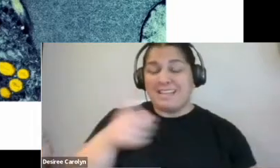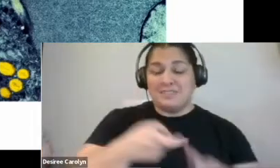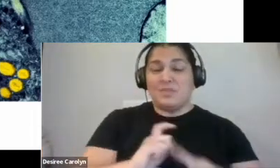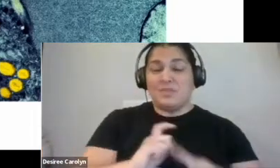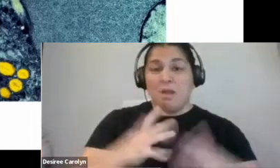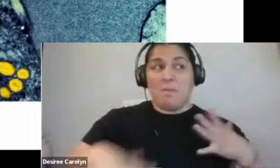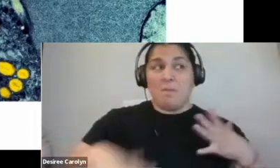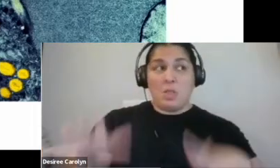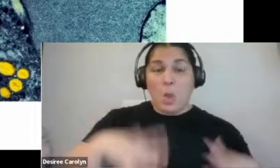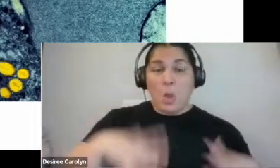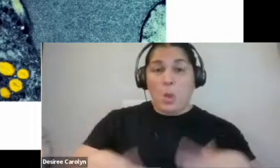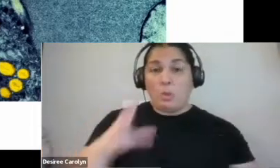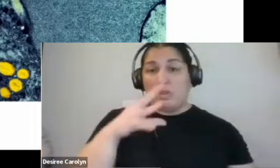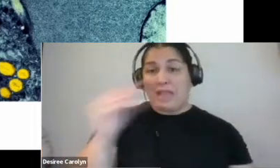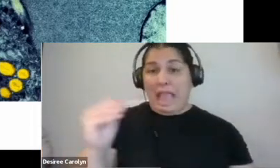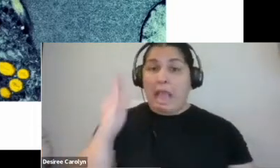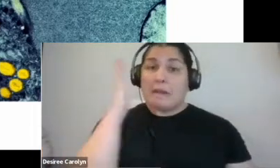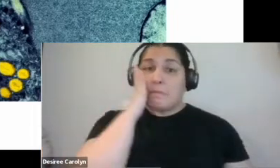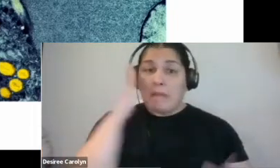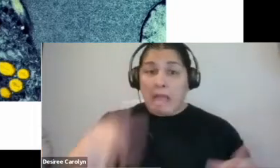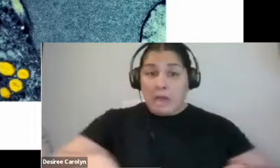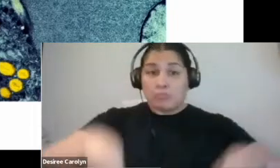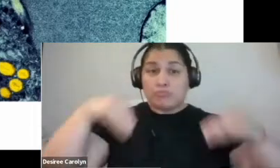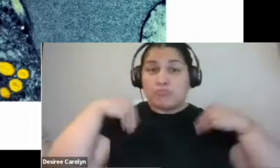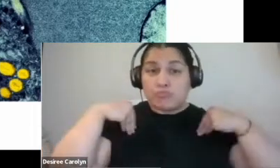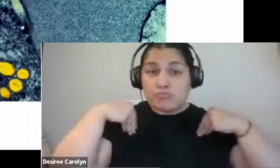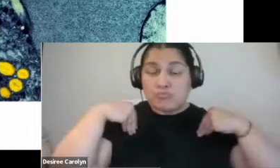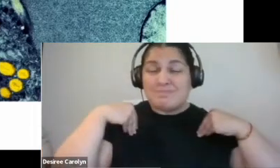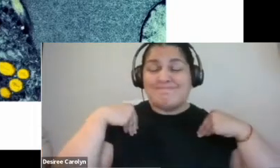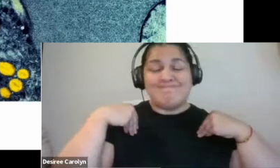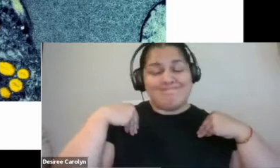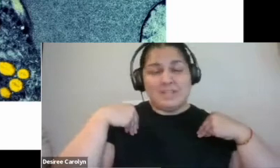The most well-known case of that is somebody who was changing sheets at a hotel